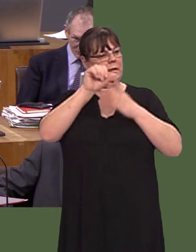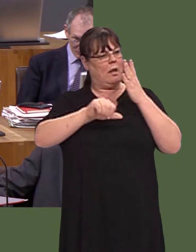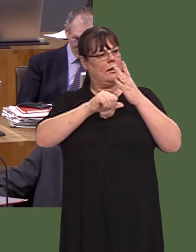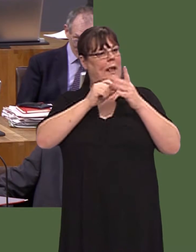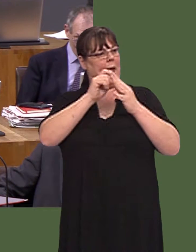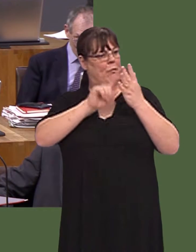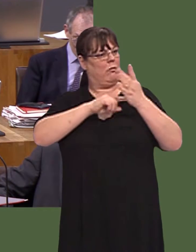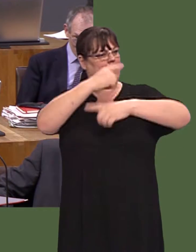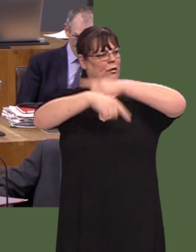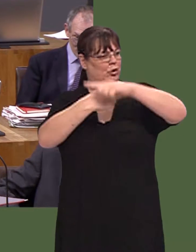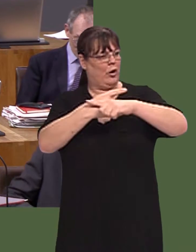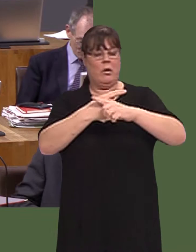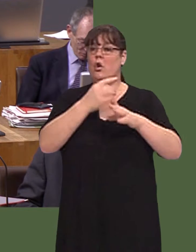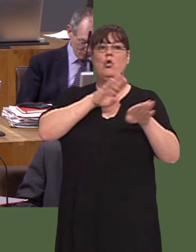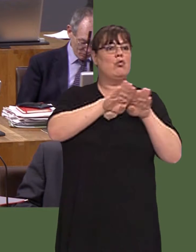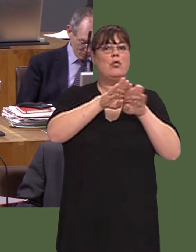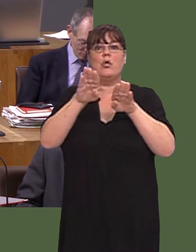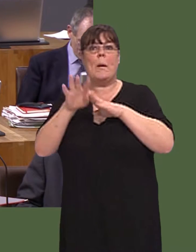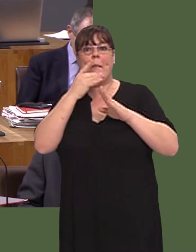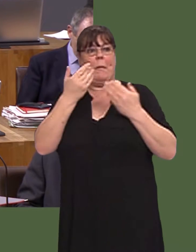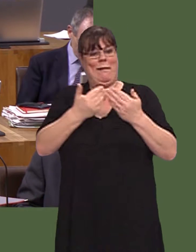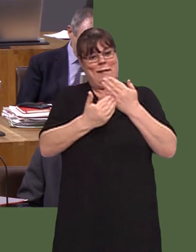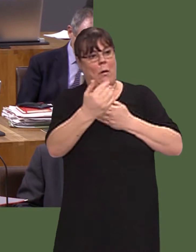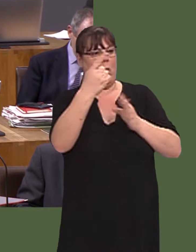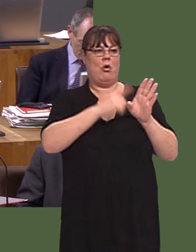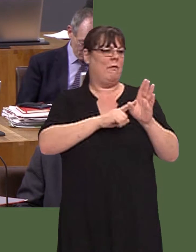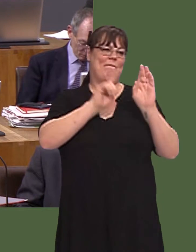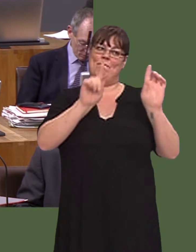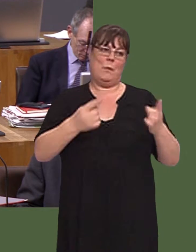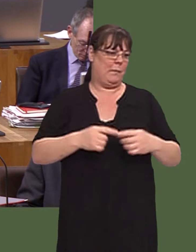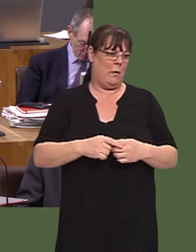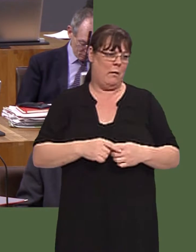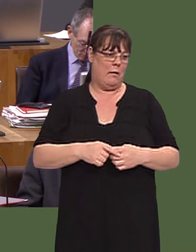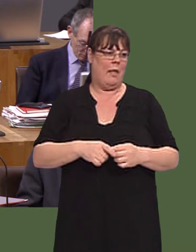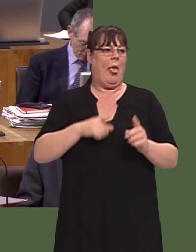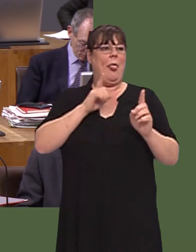It needs people quickly; itís not possible to train people up in the specialist skills in the time allowed, and that was theó Leanne Wood: Youíve known this for years.